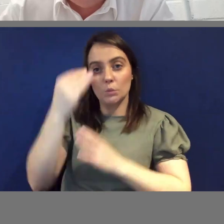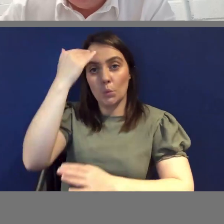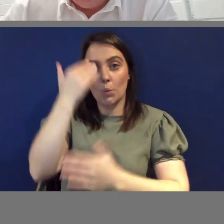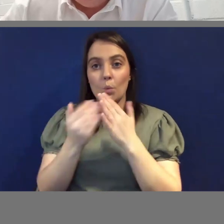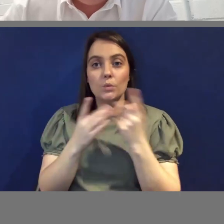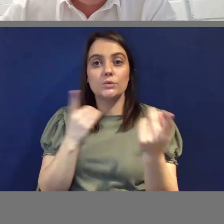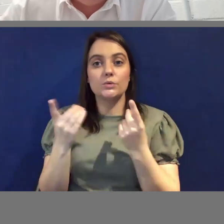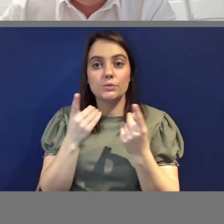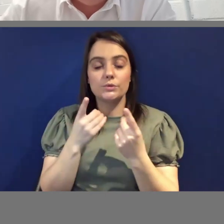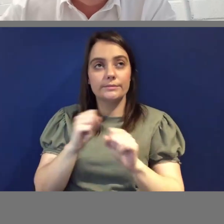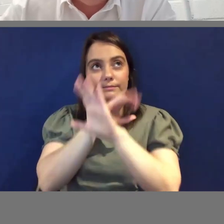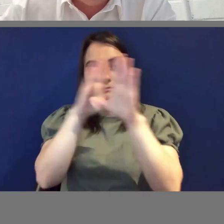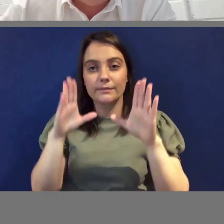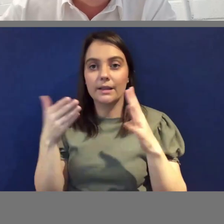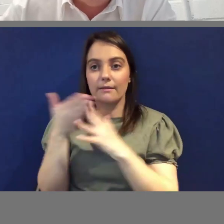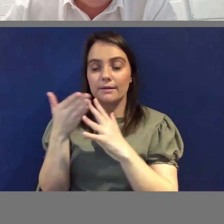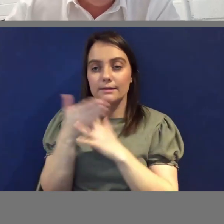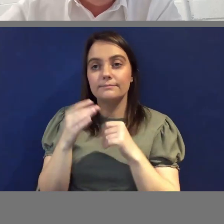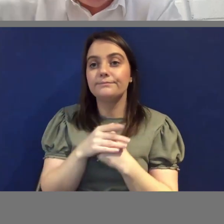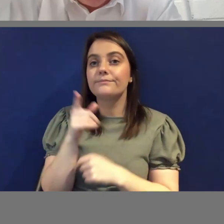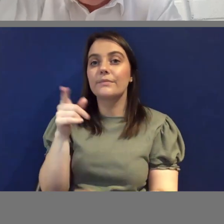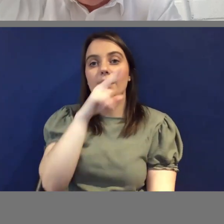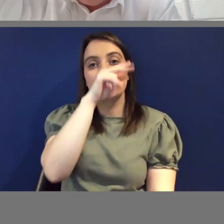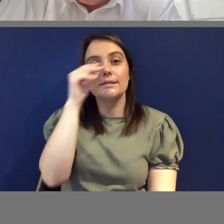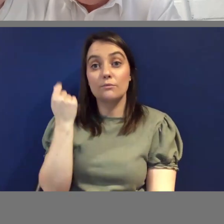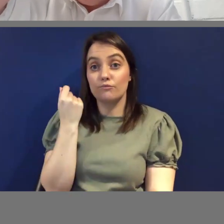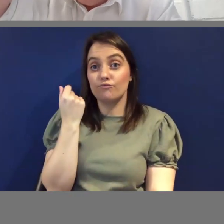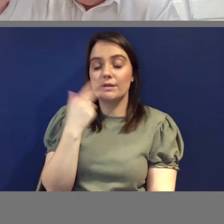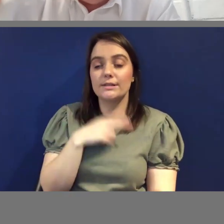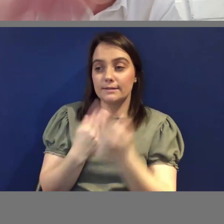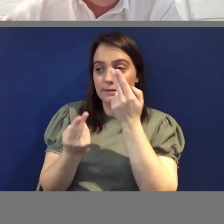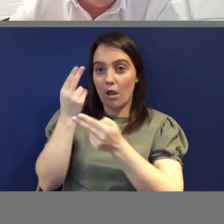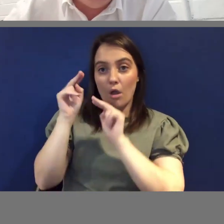again these are some examples this is a project that we did a recent access audit on and you can